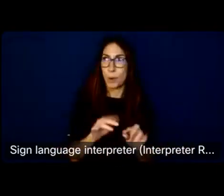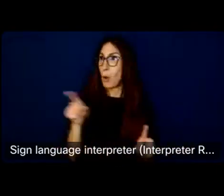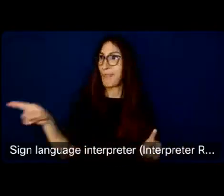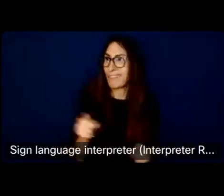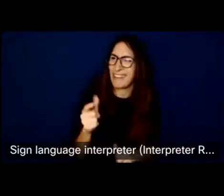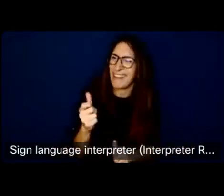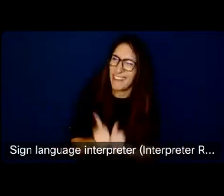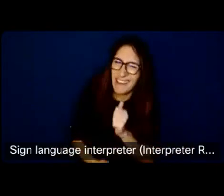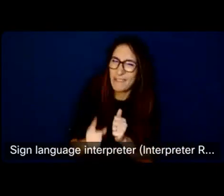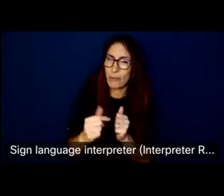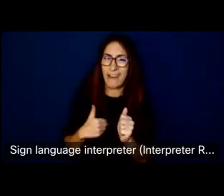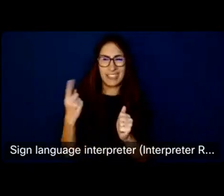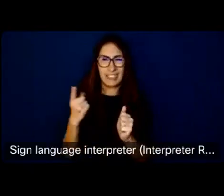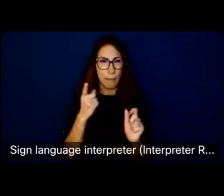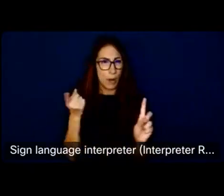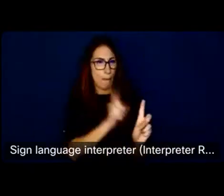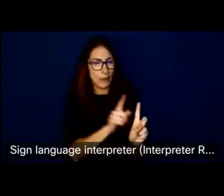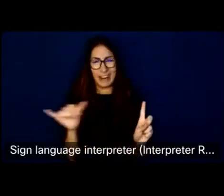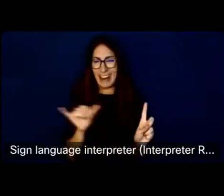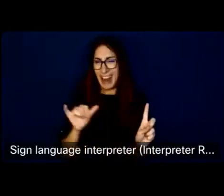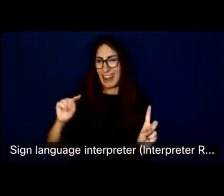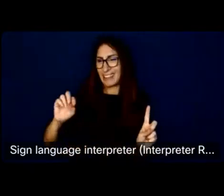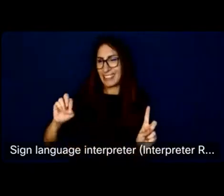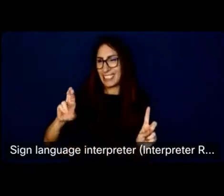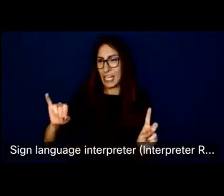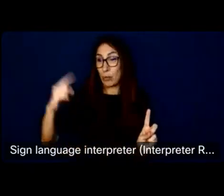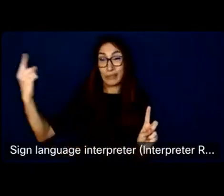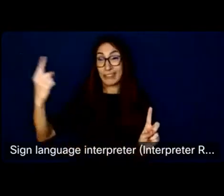you who is on this call has an opportunity to be that person